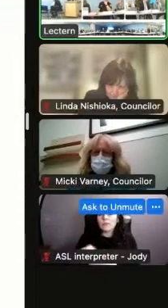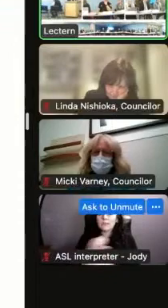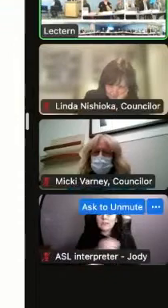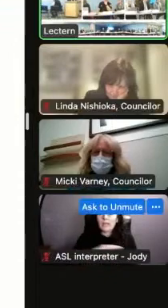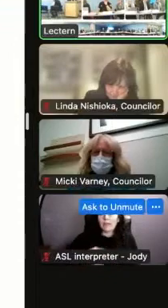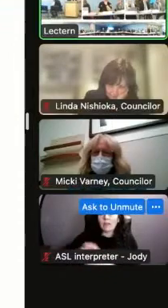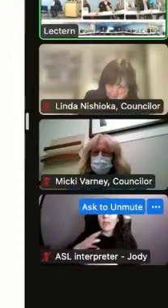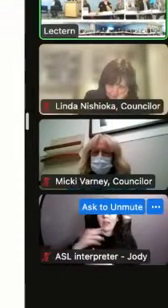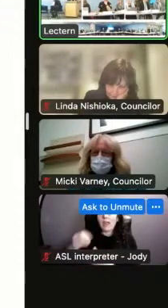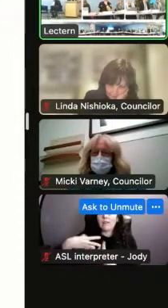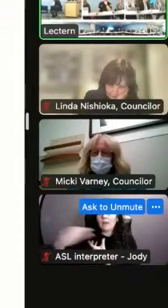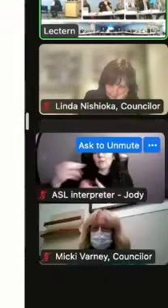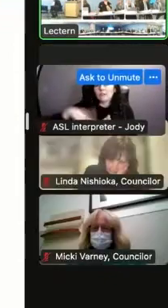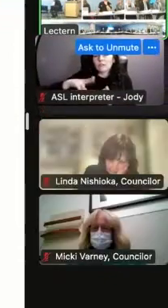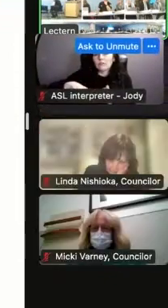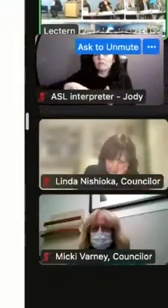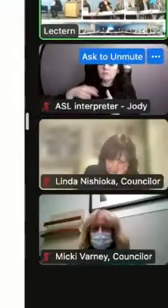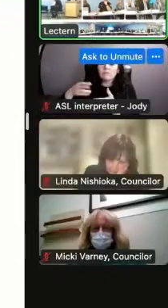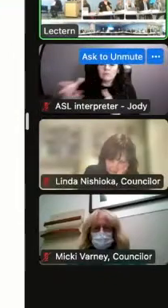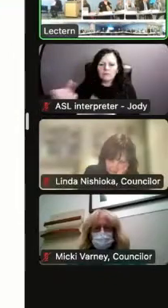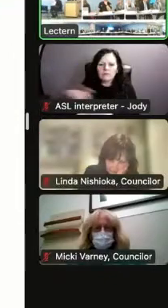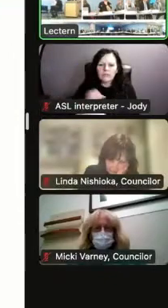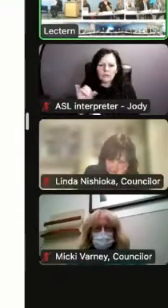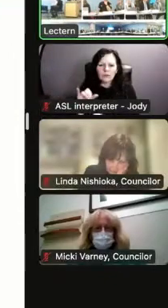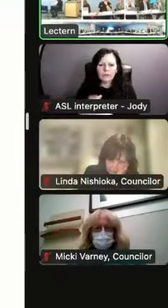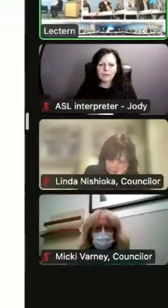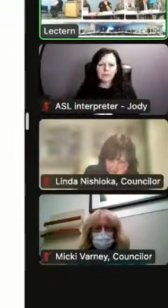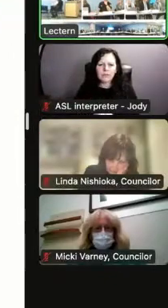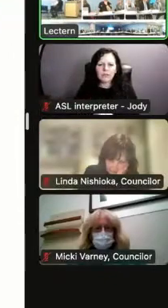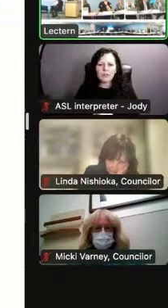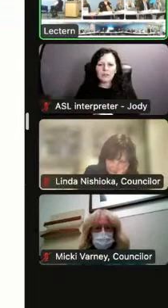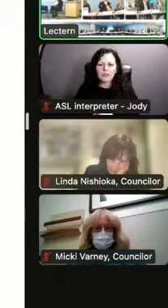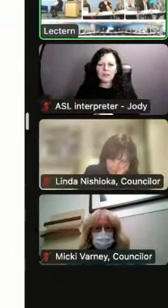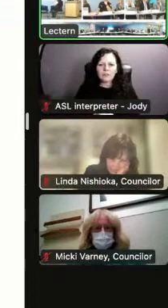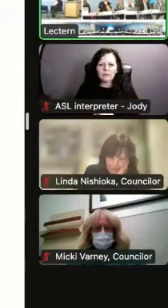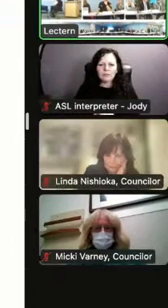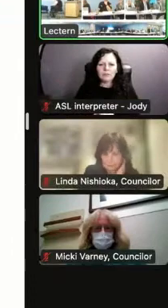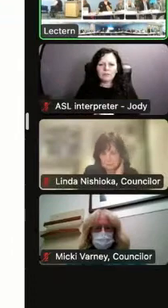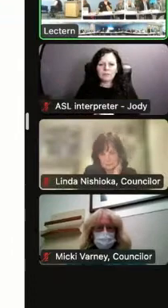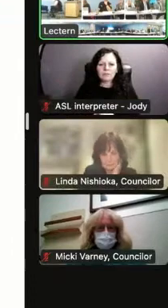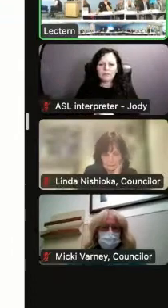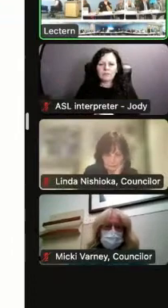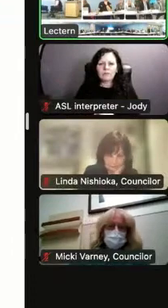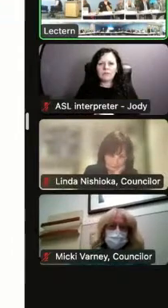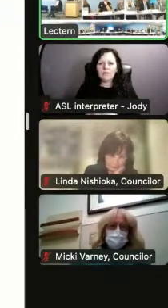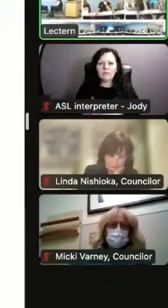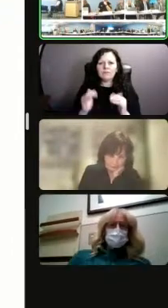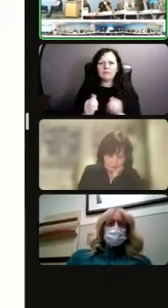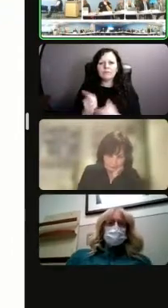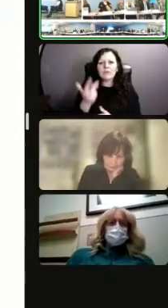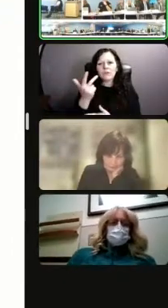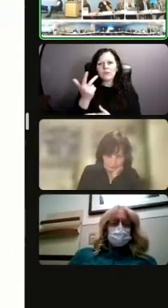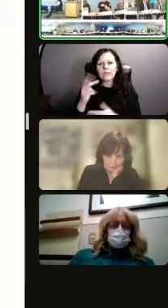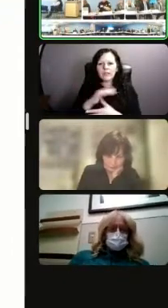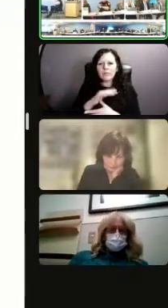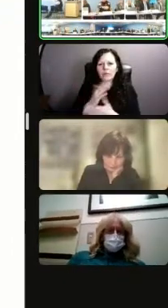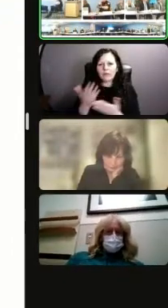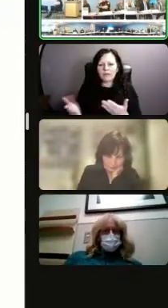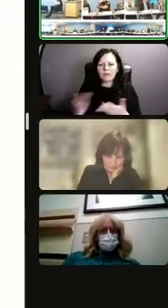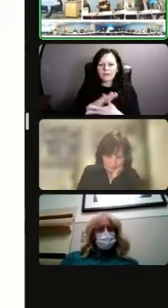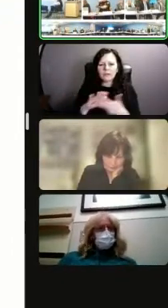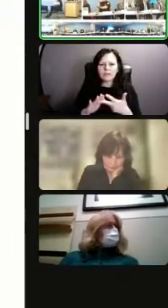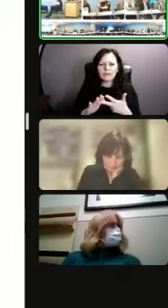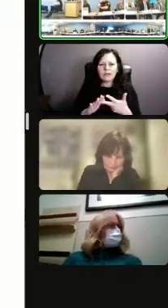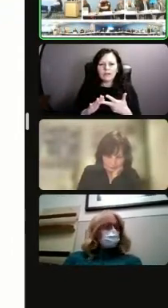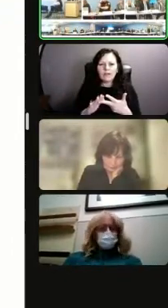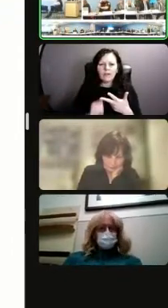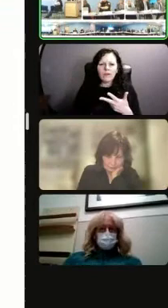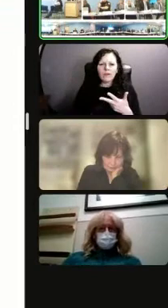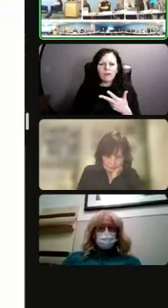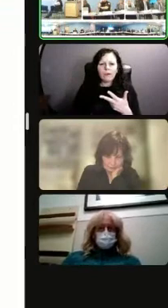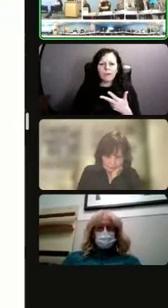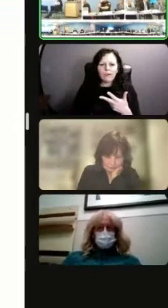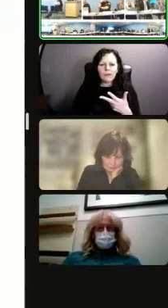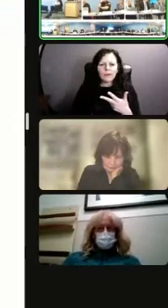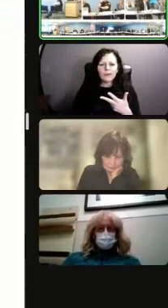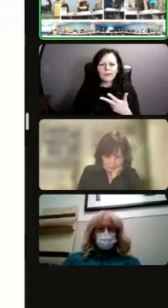CAPACITY WHICH IS A MEASURE